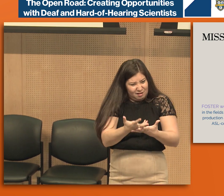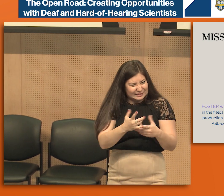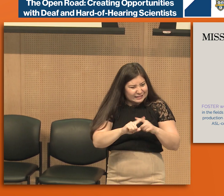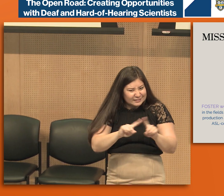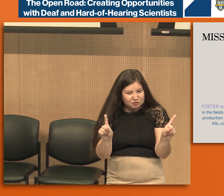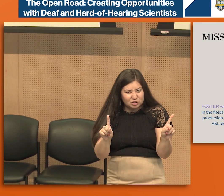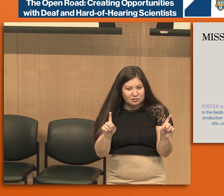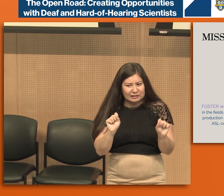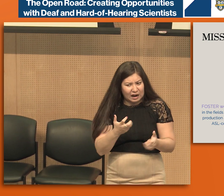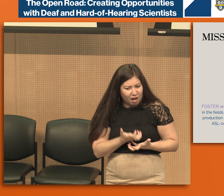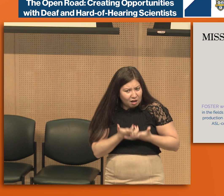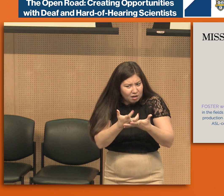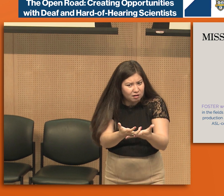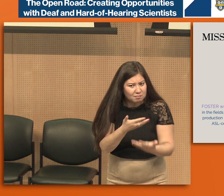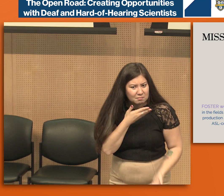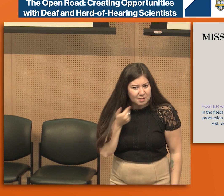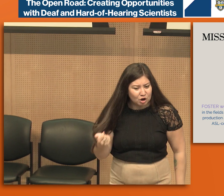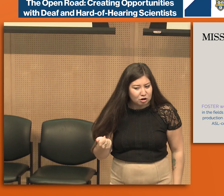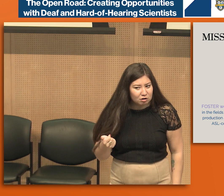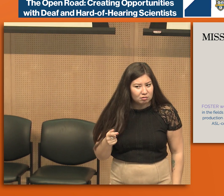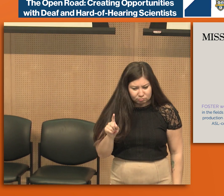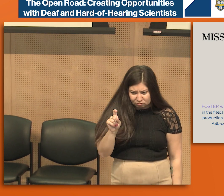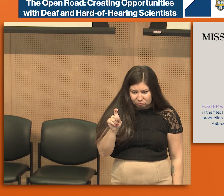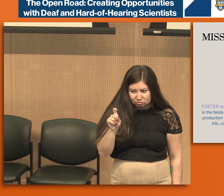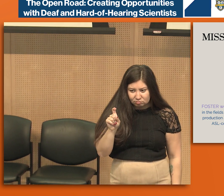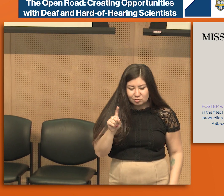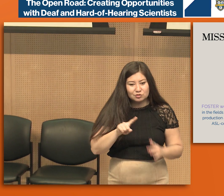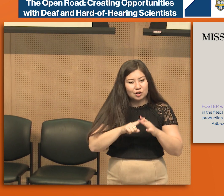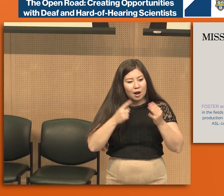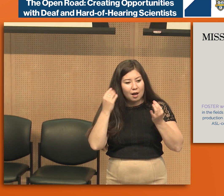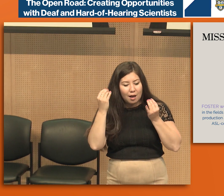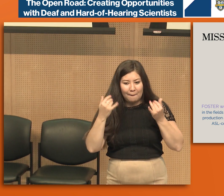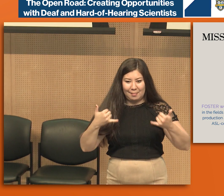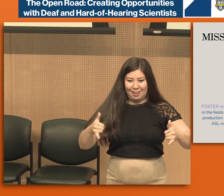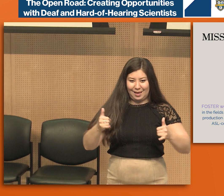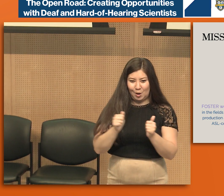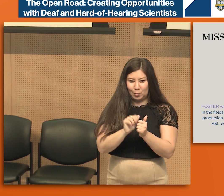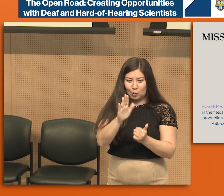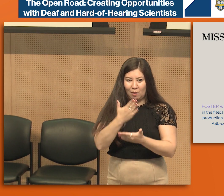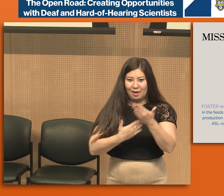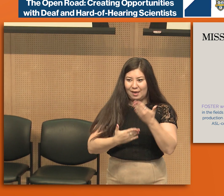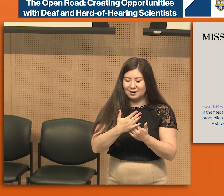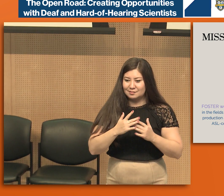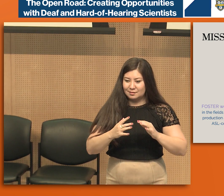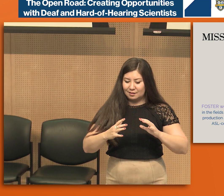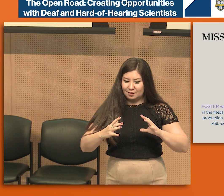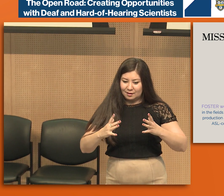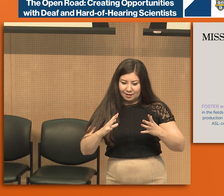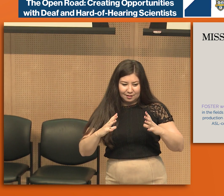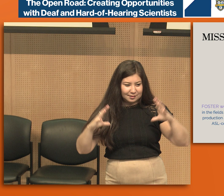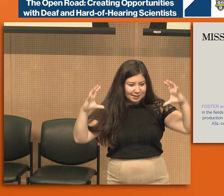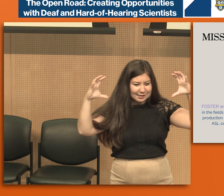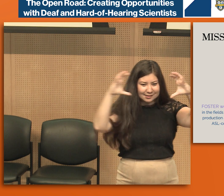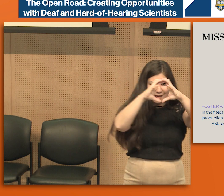How can you express it in a way that might be different or better? And play with your hands and play with the language